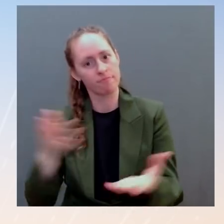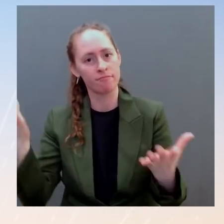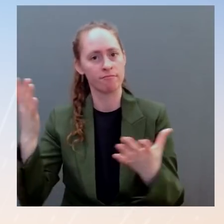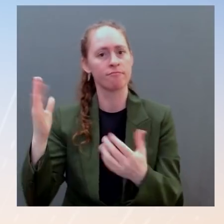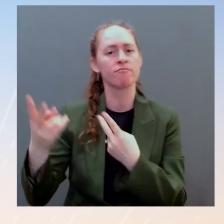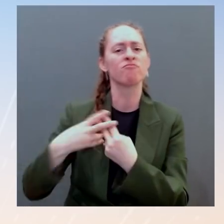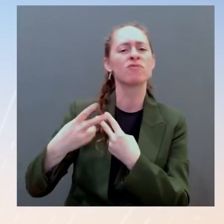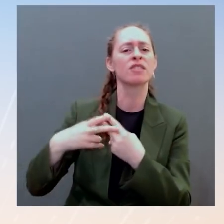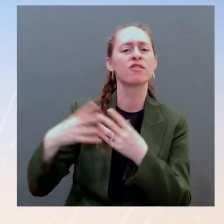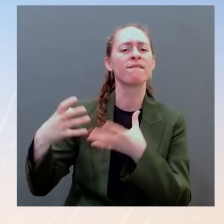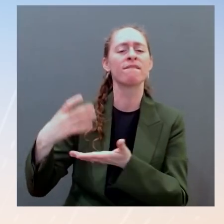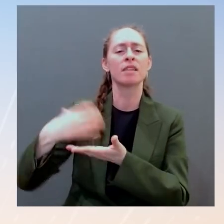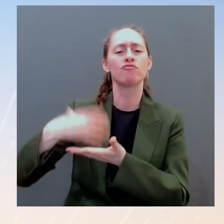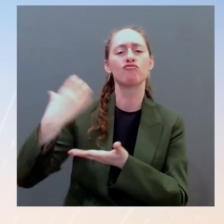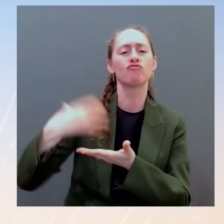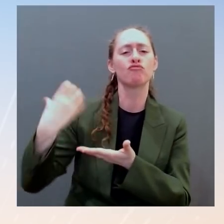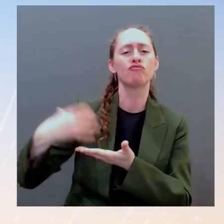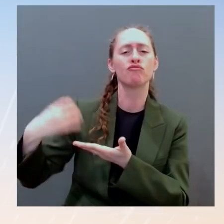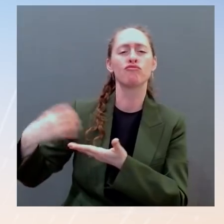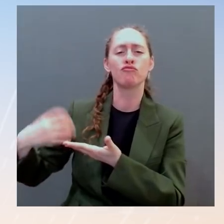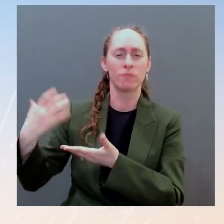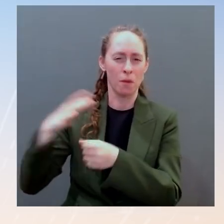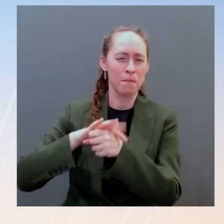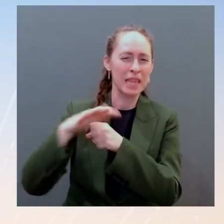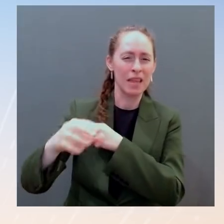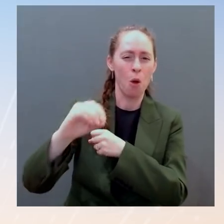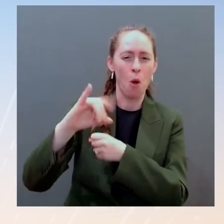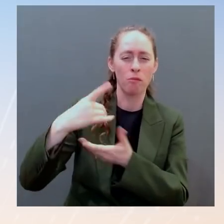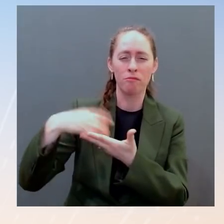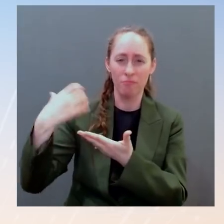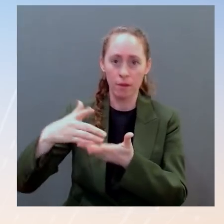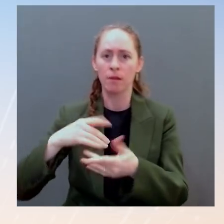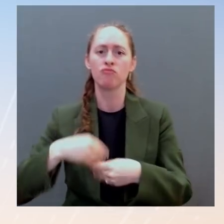led an effort to release from the -- globally to bring down gas prices.